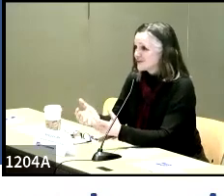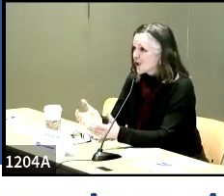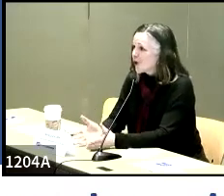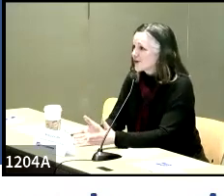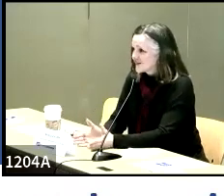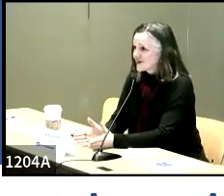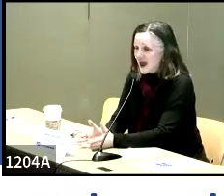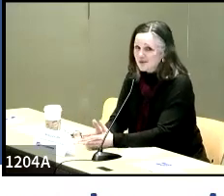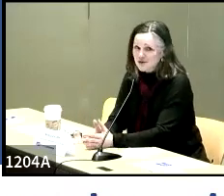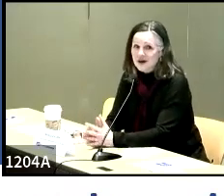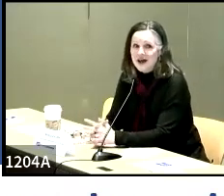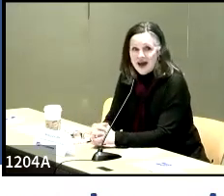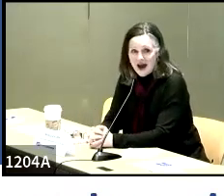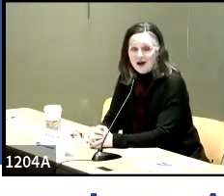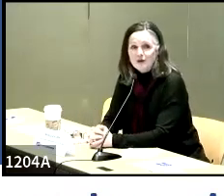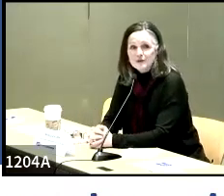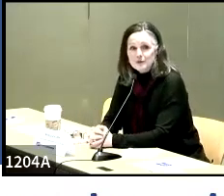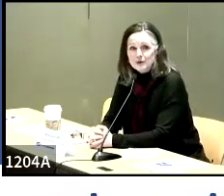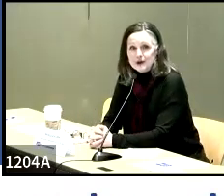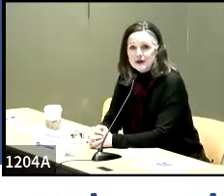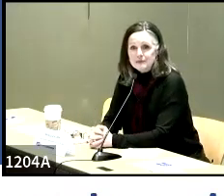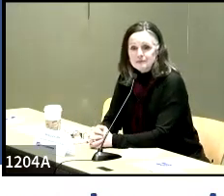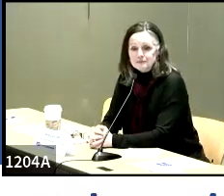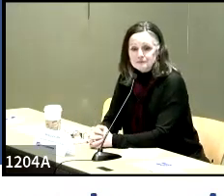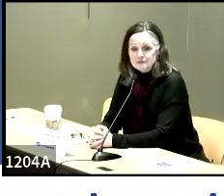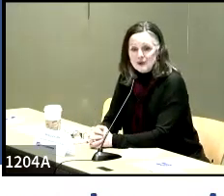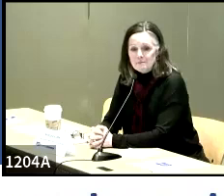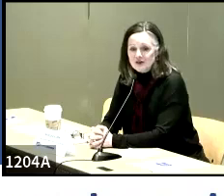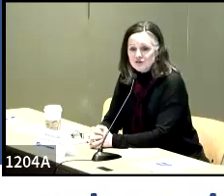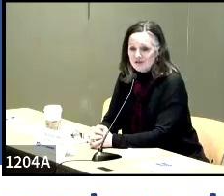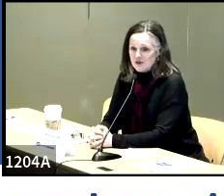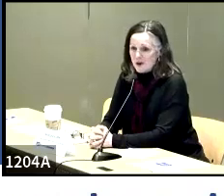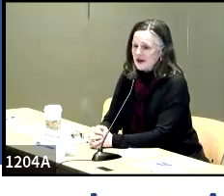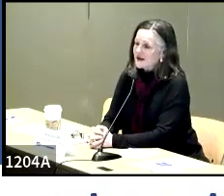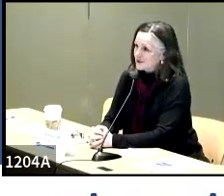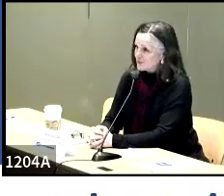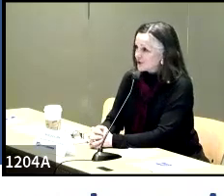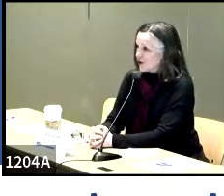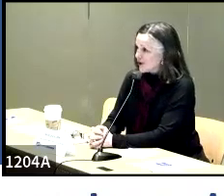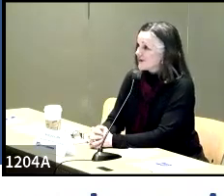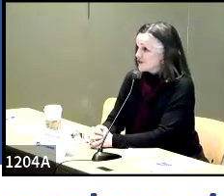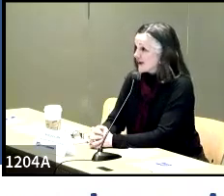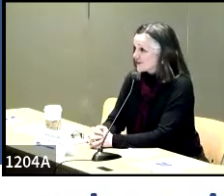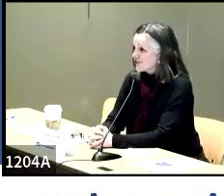It's hard to capture how much of a spotlight it put on the challenges